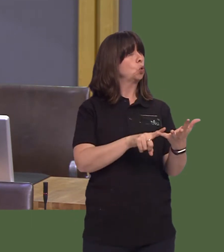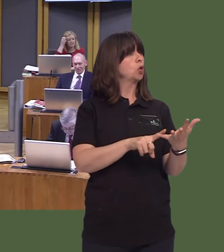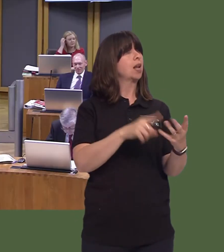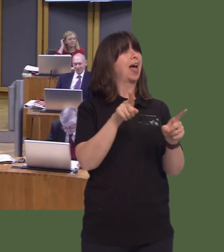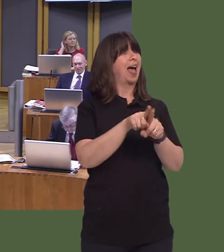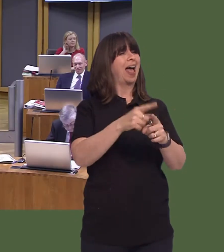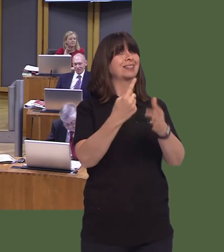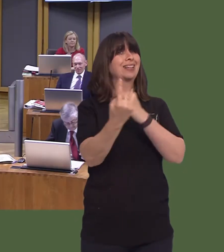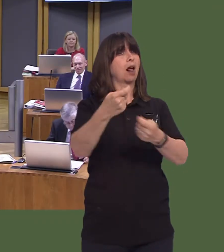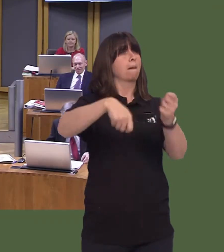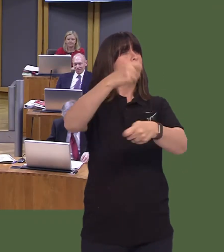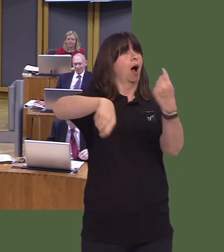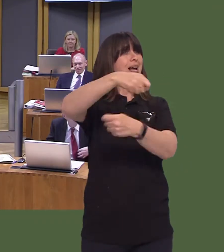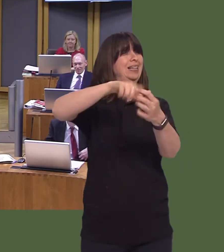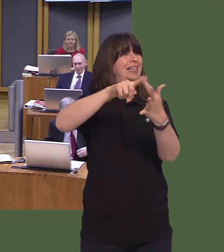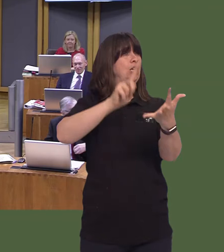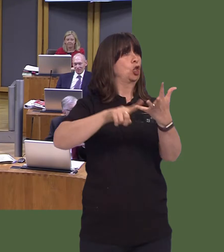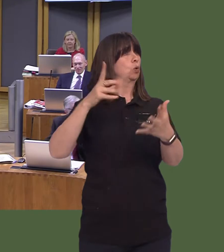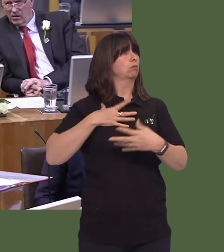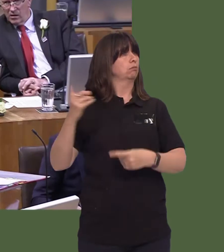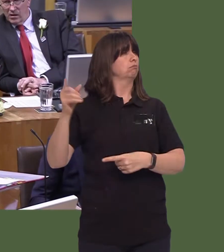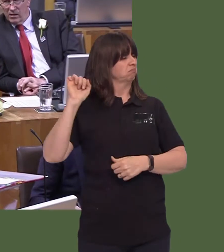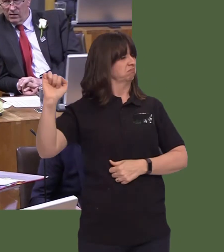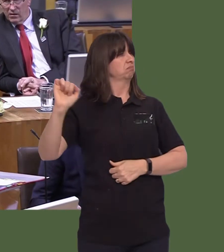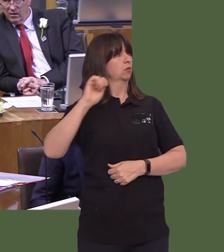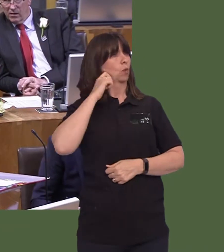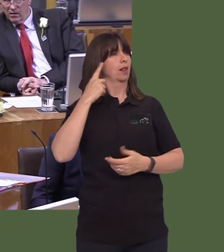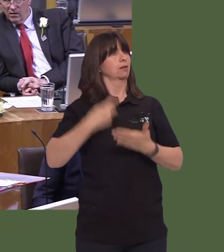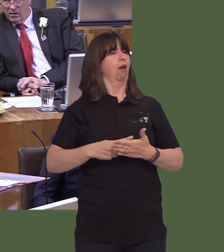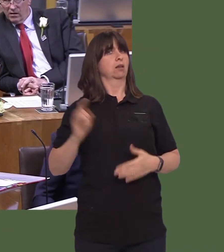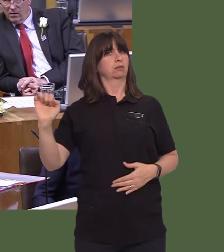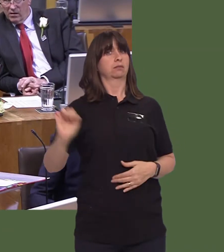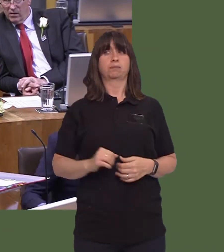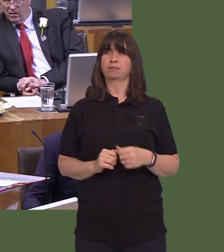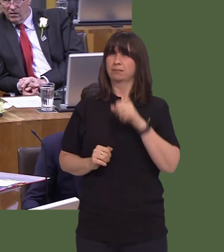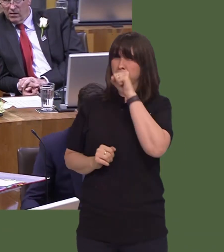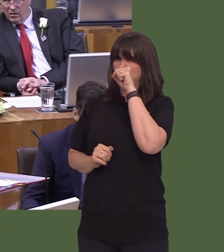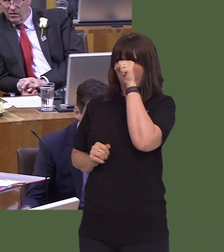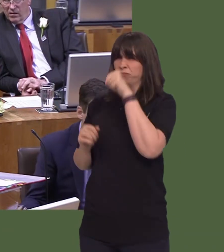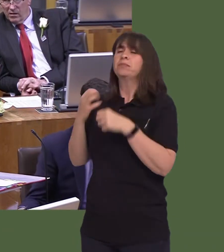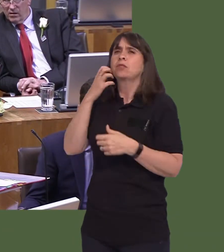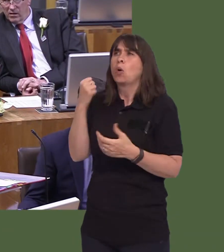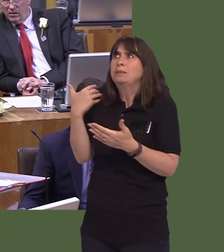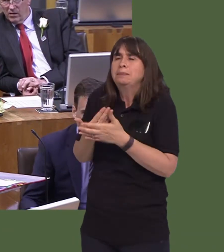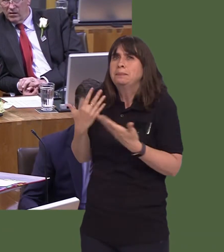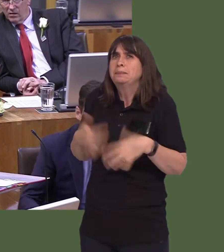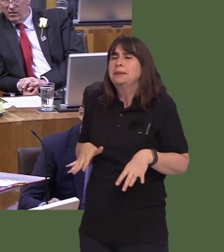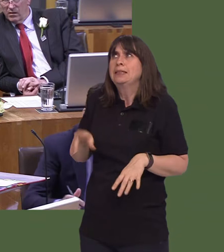Carwyn Jones AM: Well, it was always the case that, in law, it's Westminster that decides whether we leave the customs union.